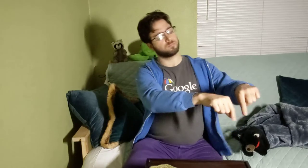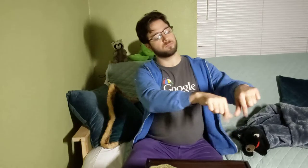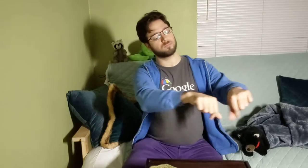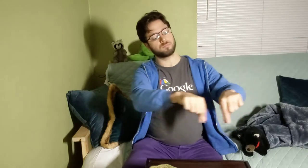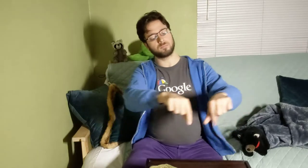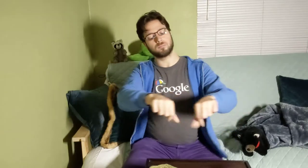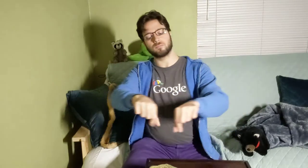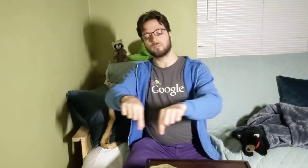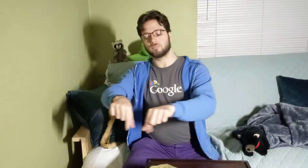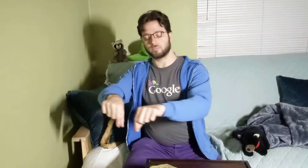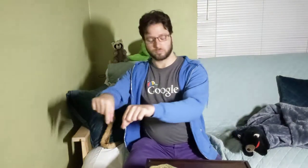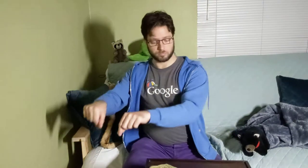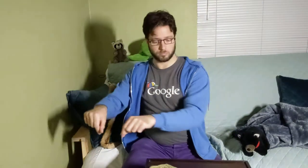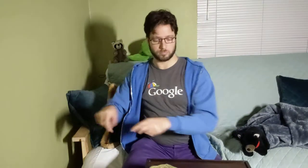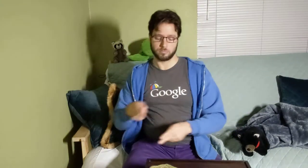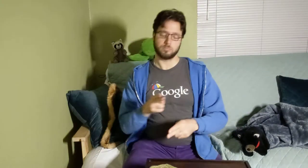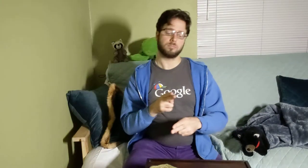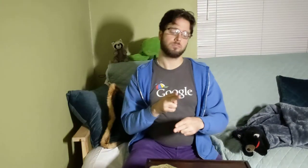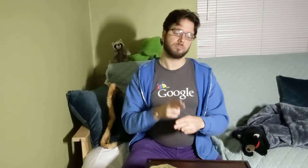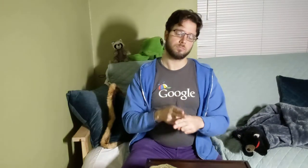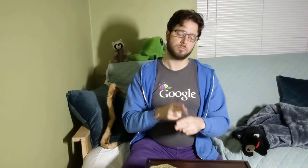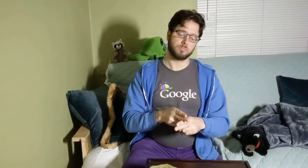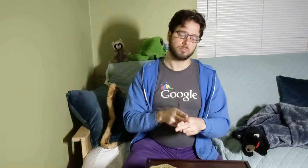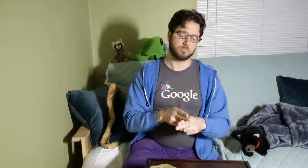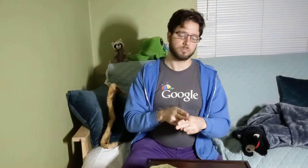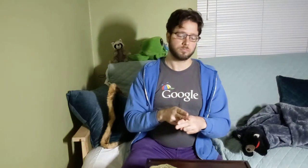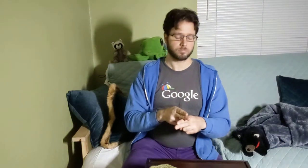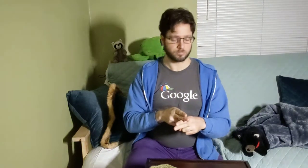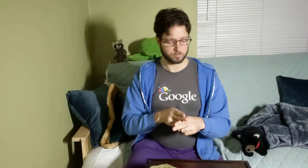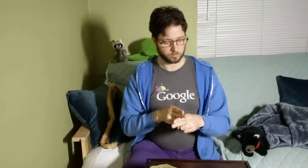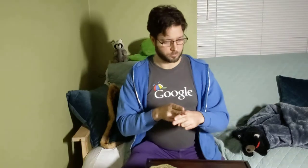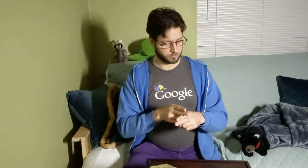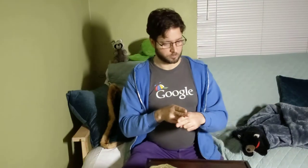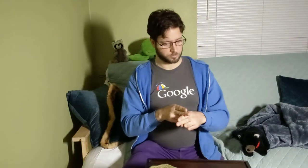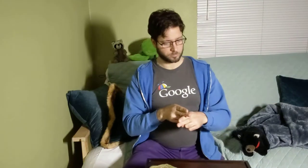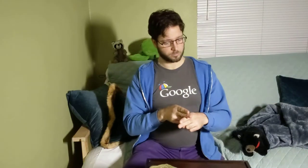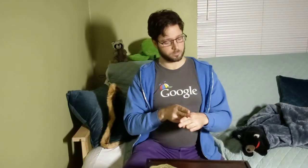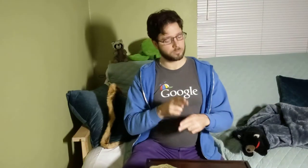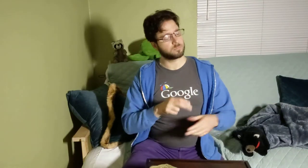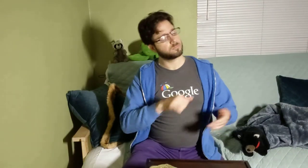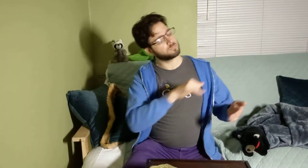g CL-G-[Sprinkle] h NAME